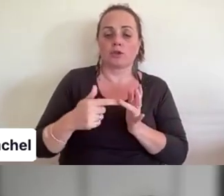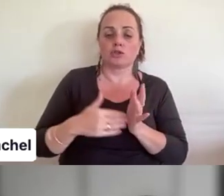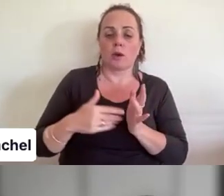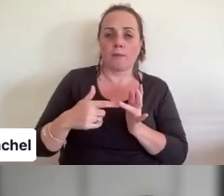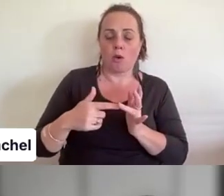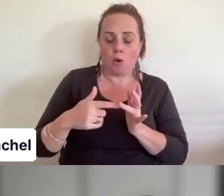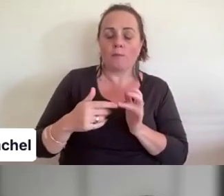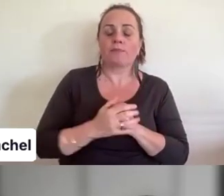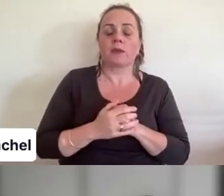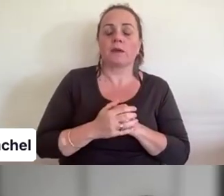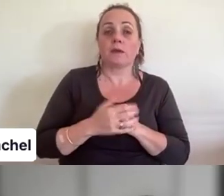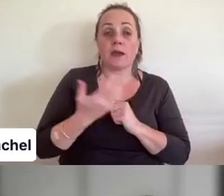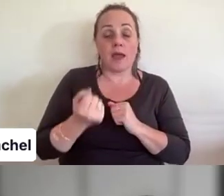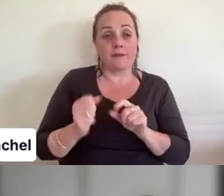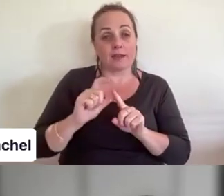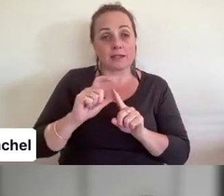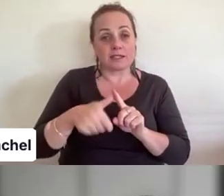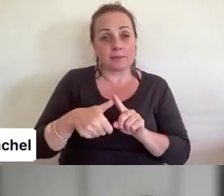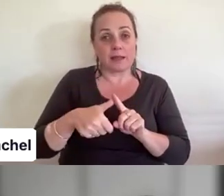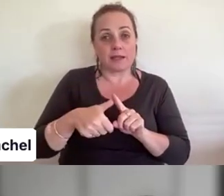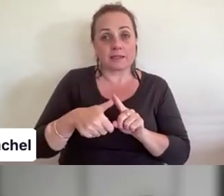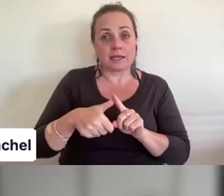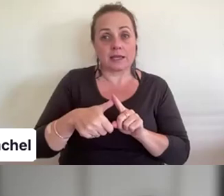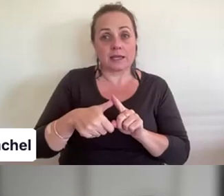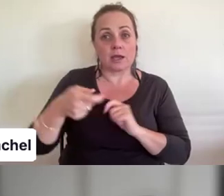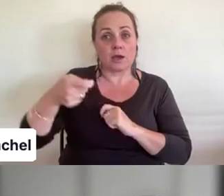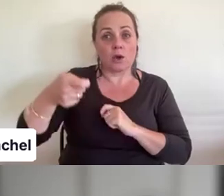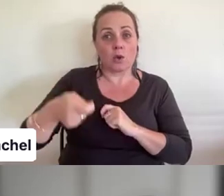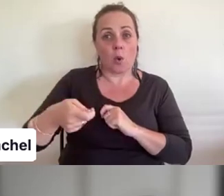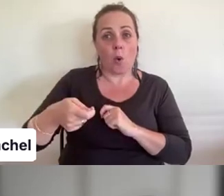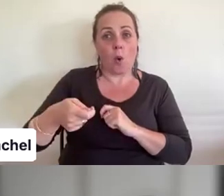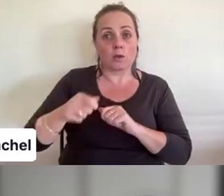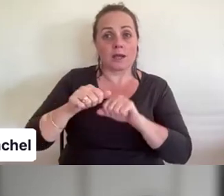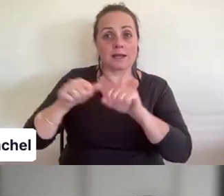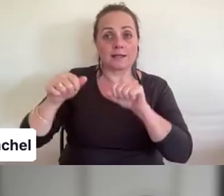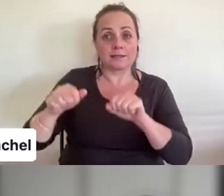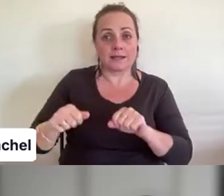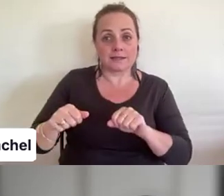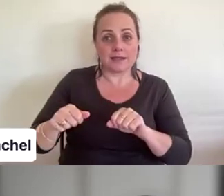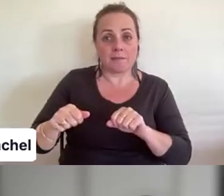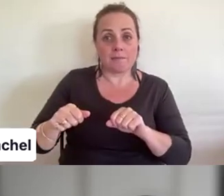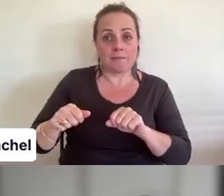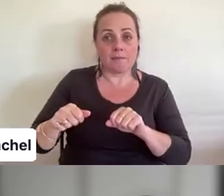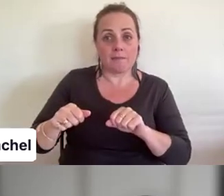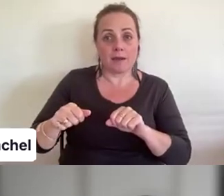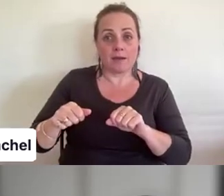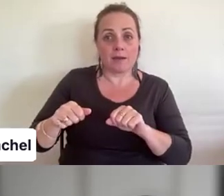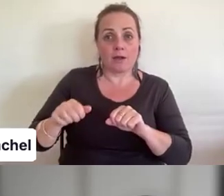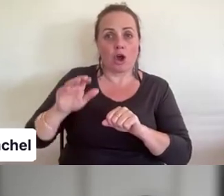there a disability quota system affirming action at the legislature and policy making bodies?